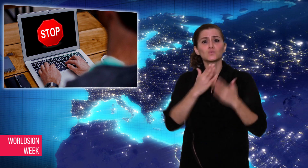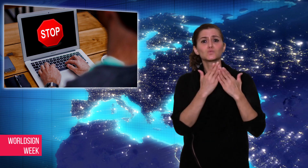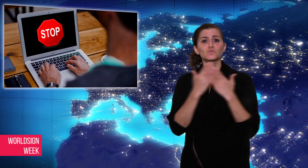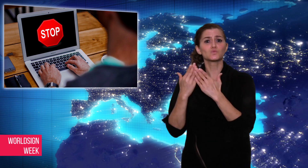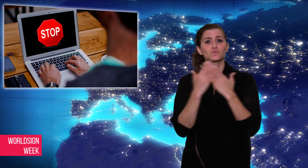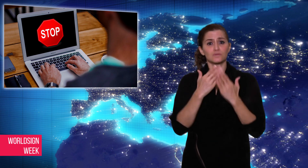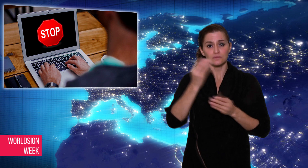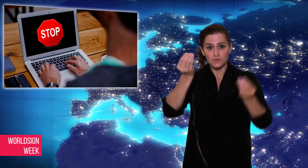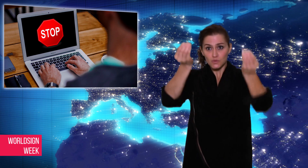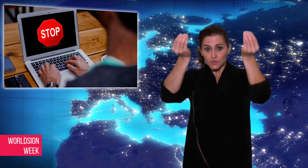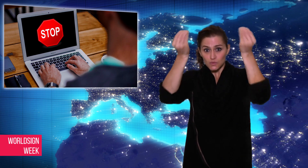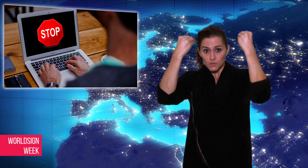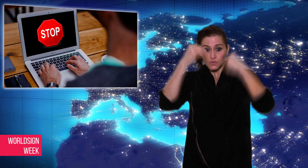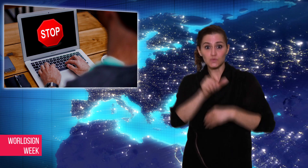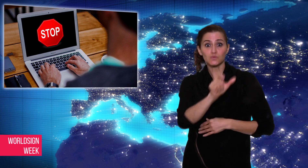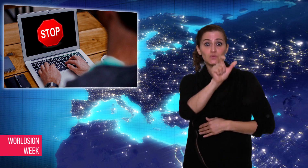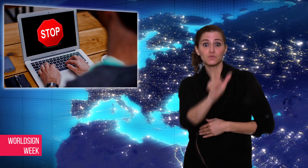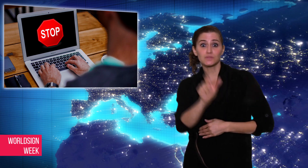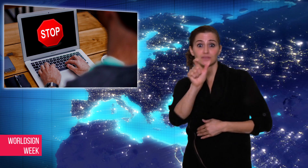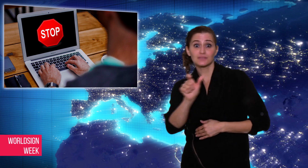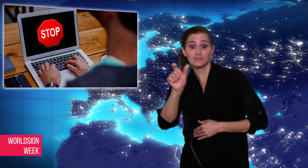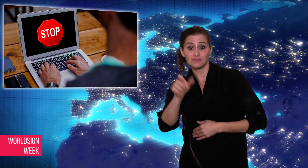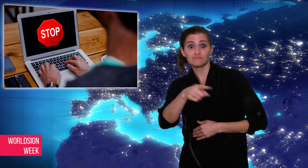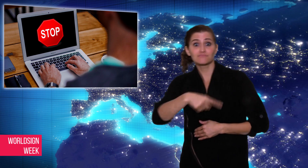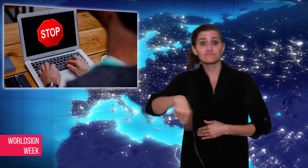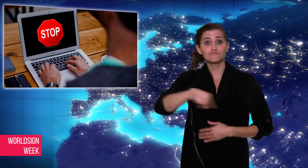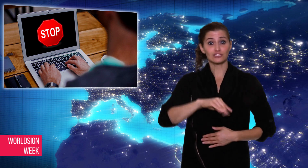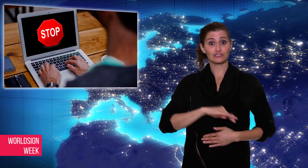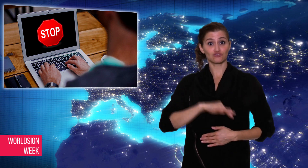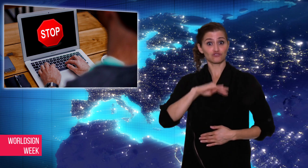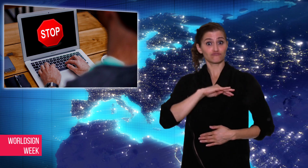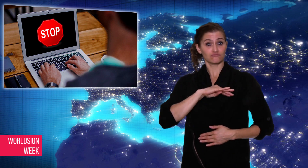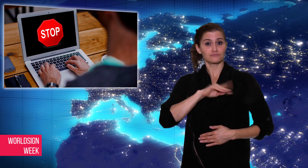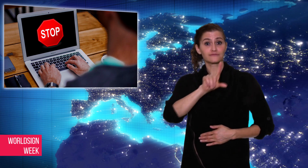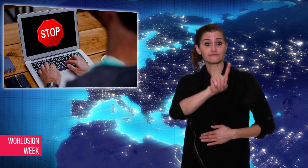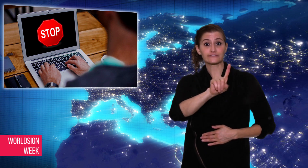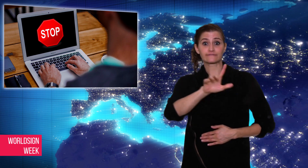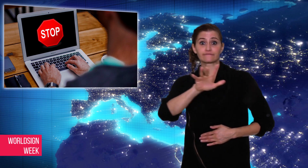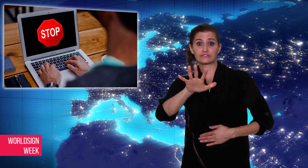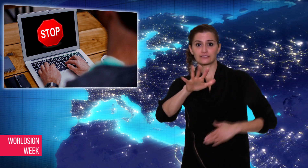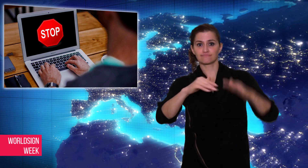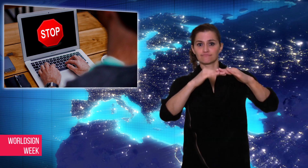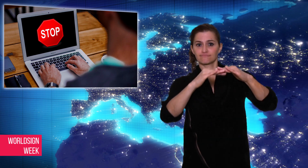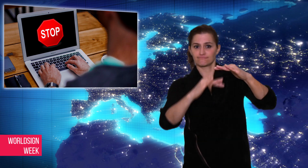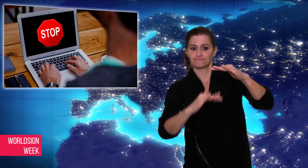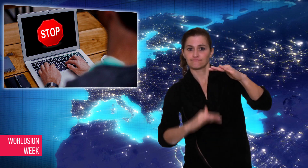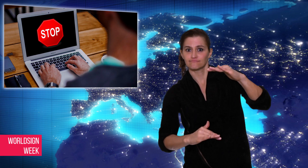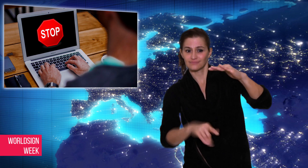measure is focused on students under